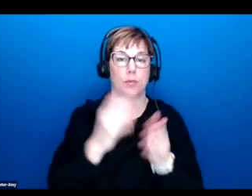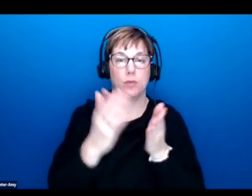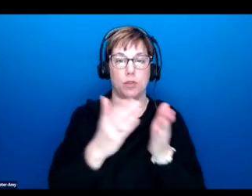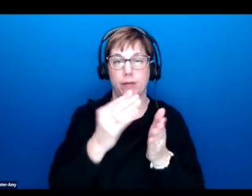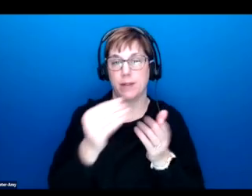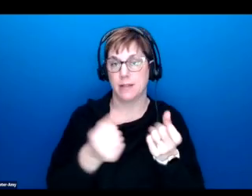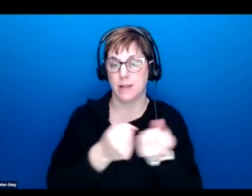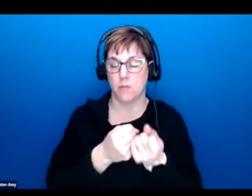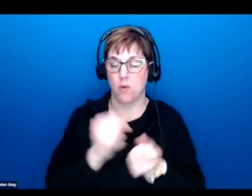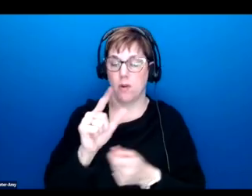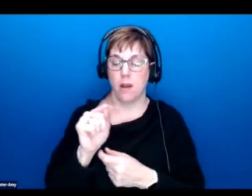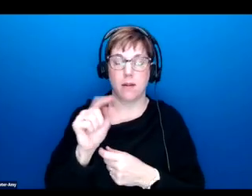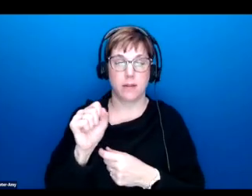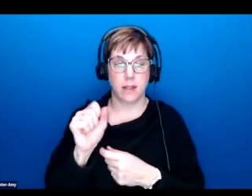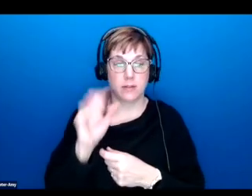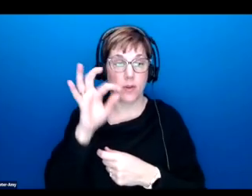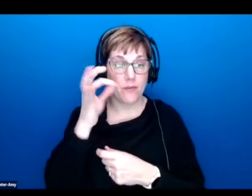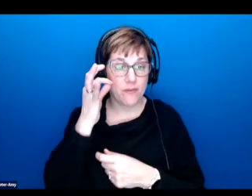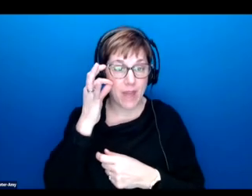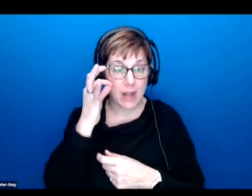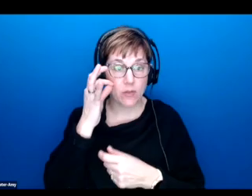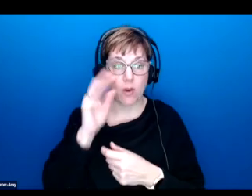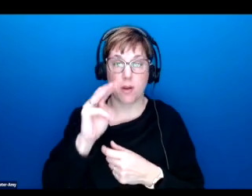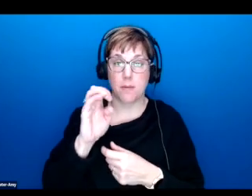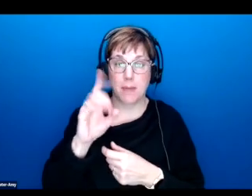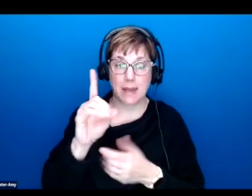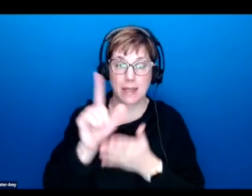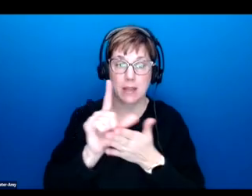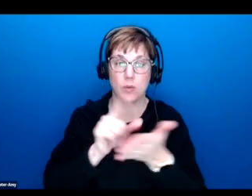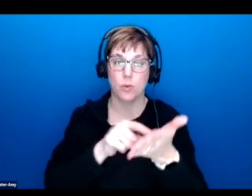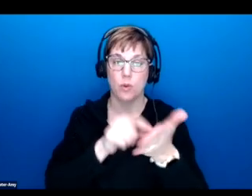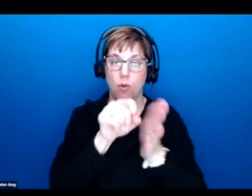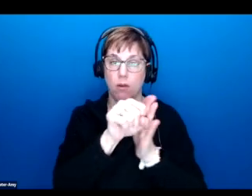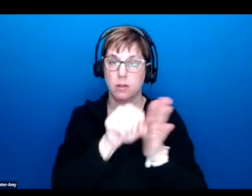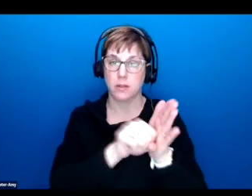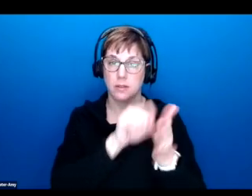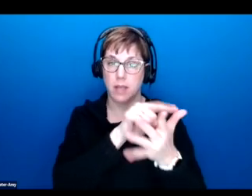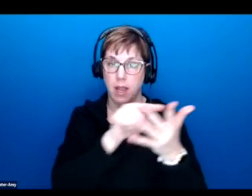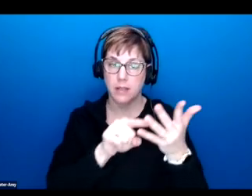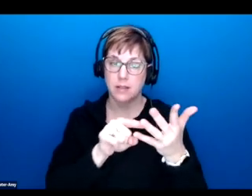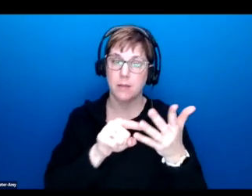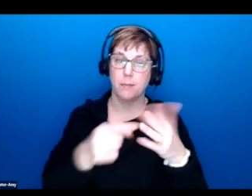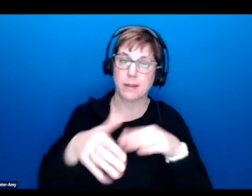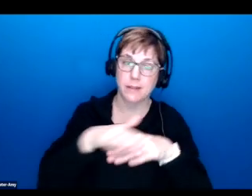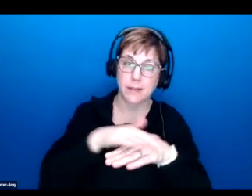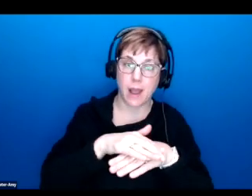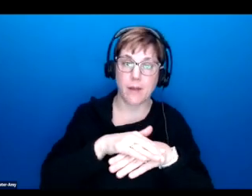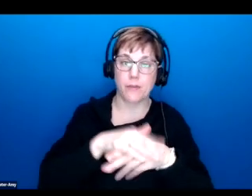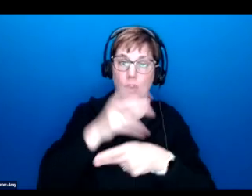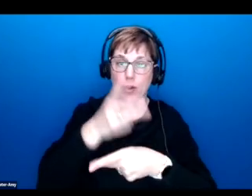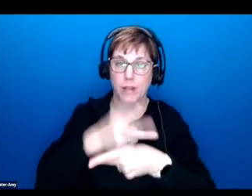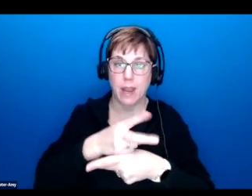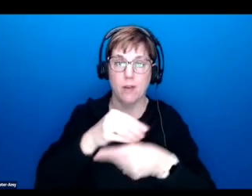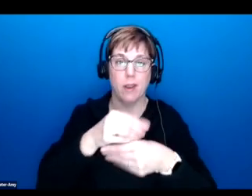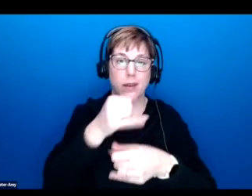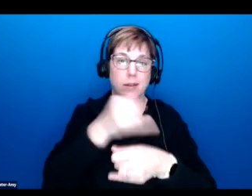So federal Medicaid law requires states to cover care in an institution like in a nursing home,